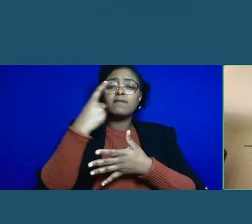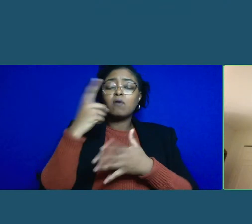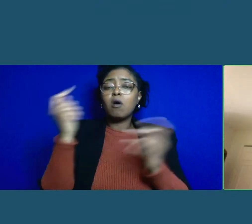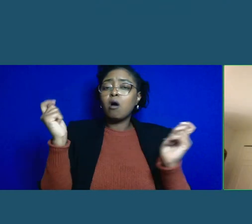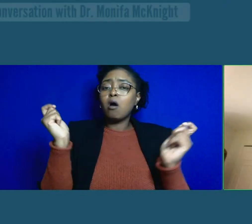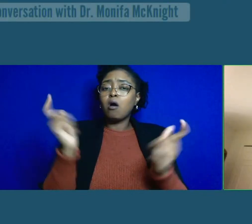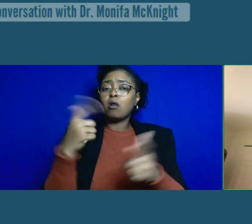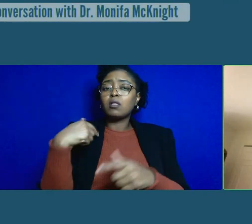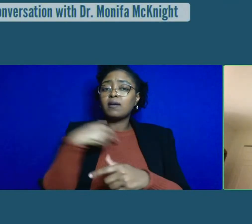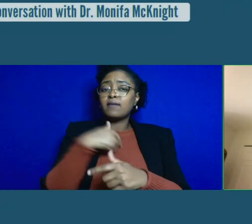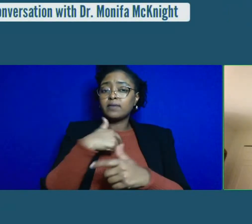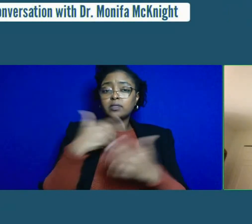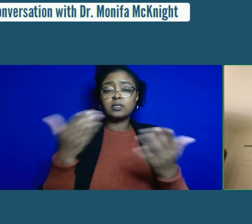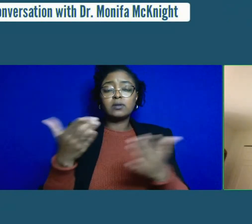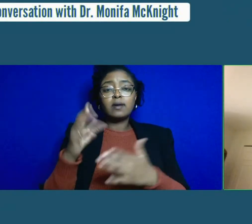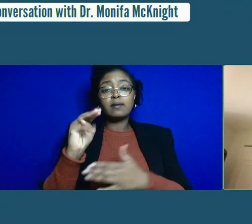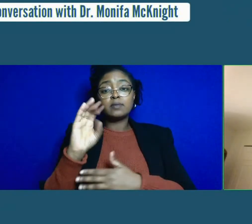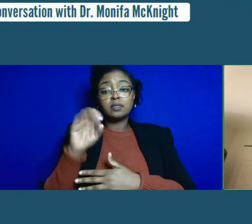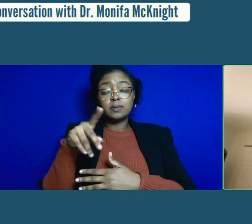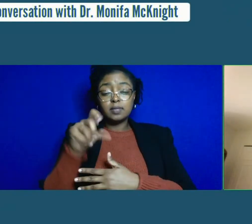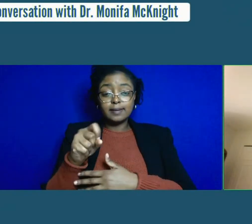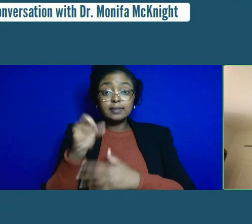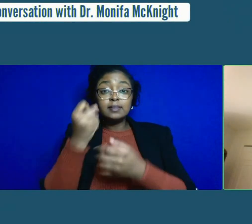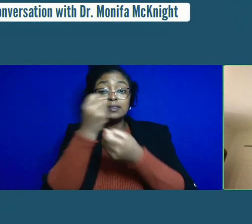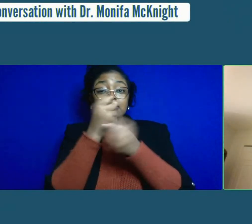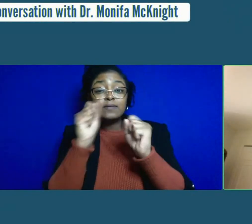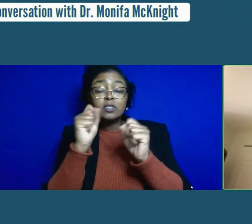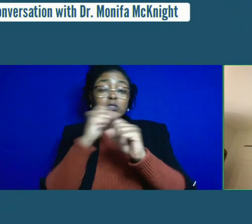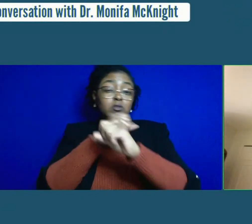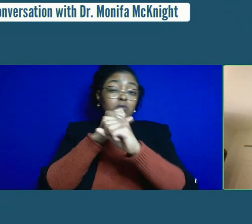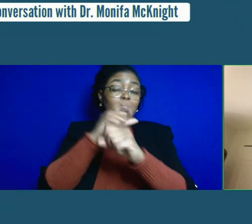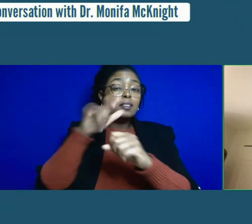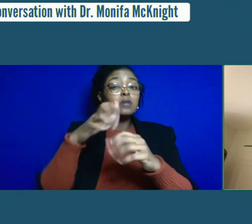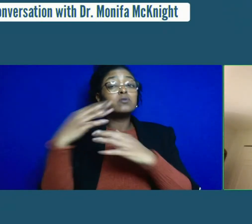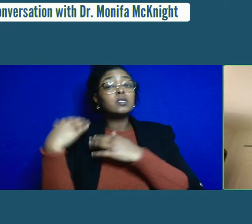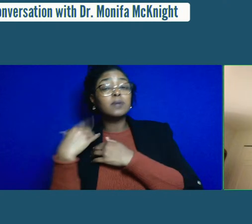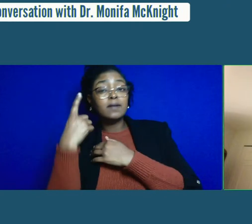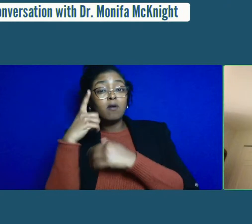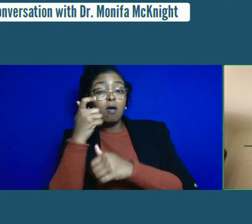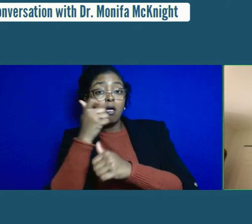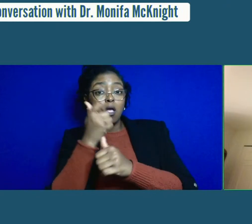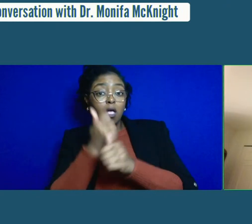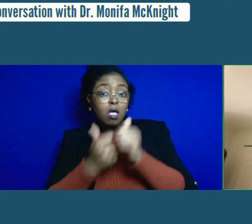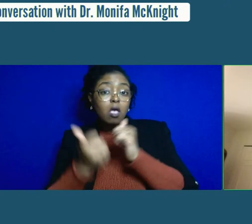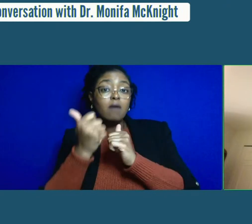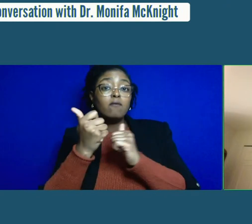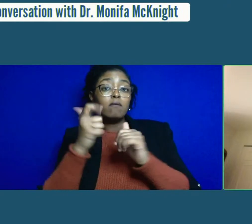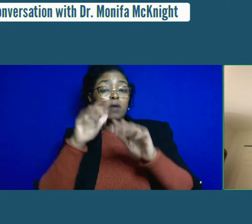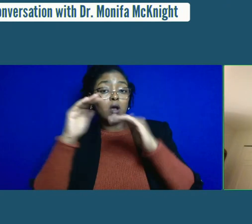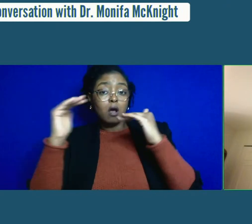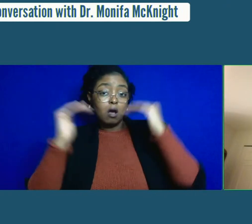you know, this is a top concern A top priority for All of us at